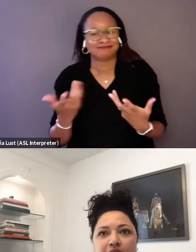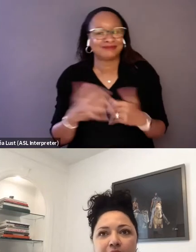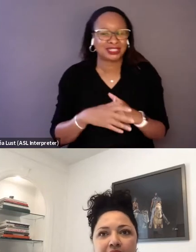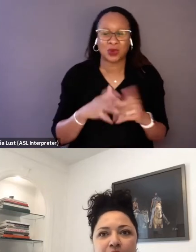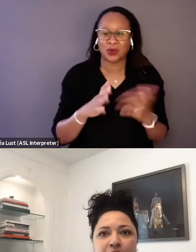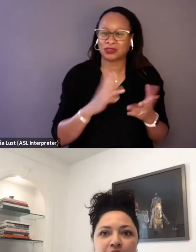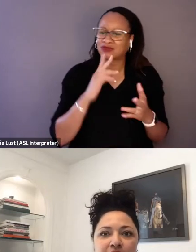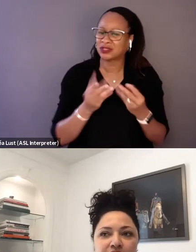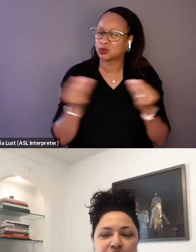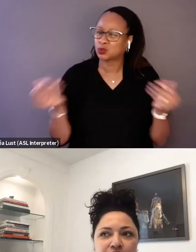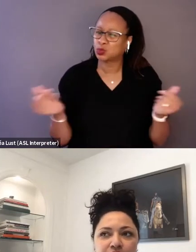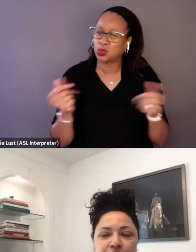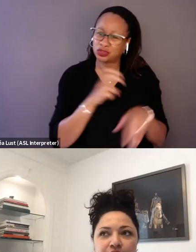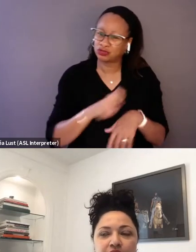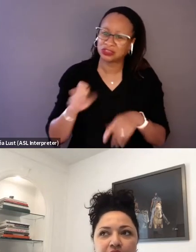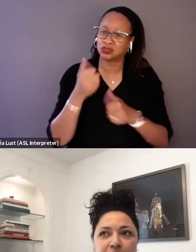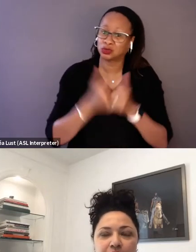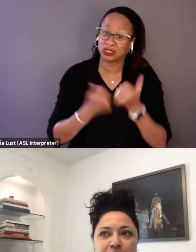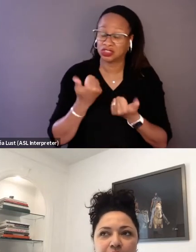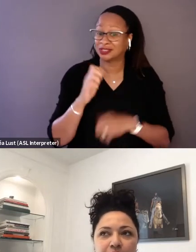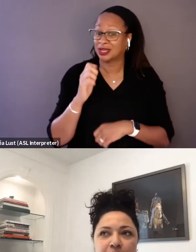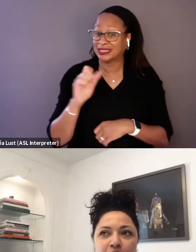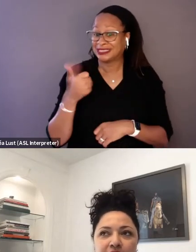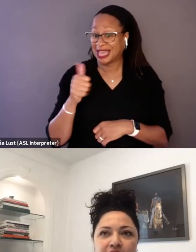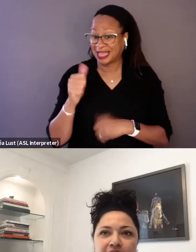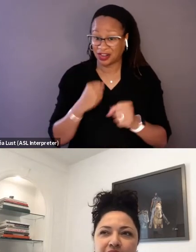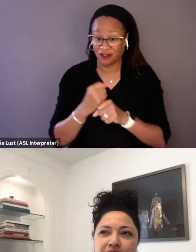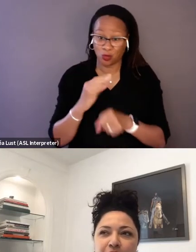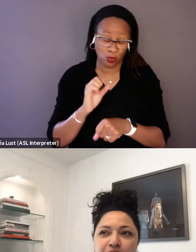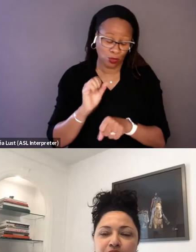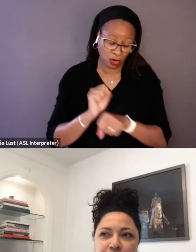And we wanted to kind of keep certain themes alive